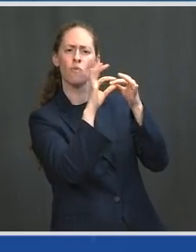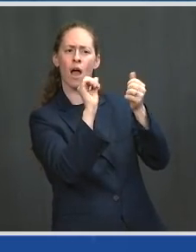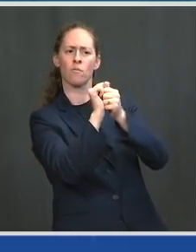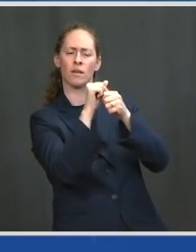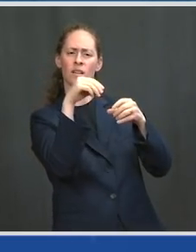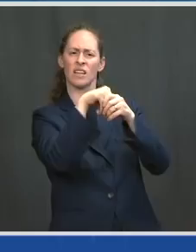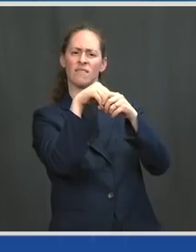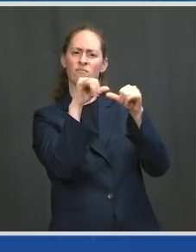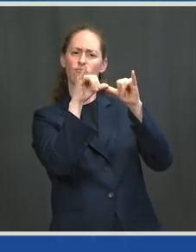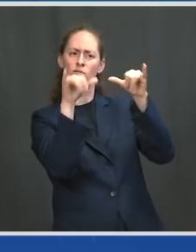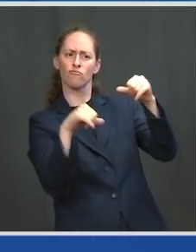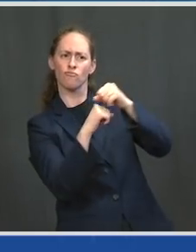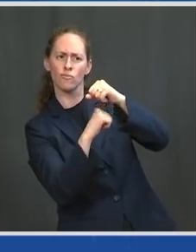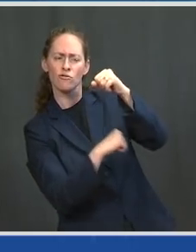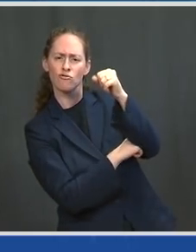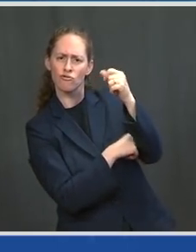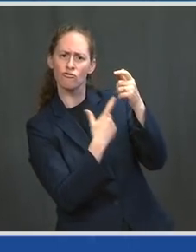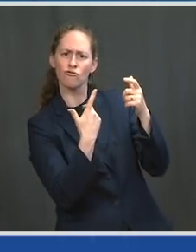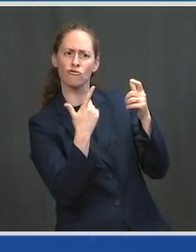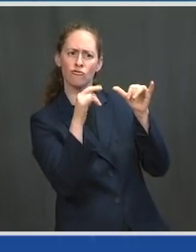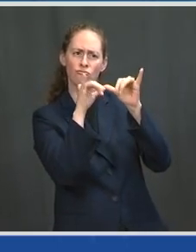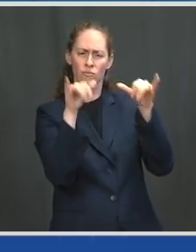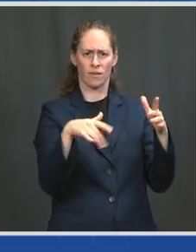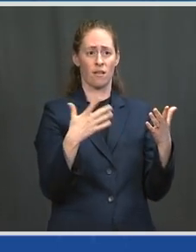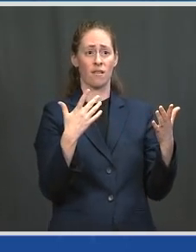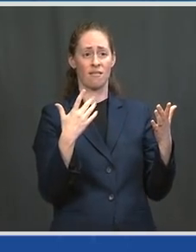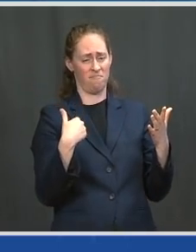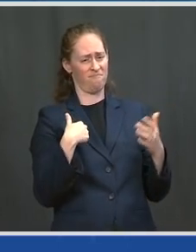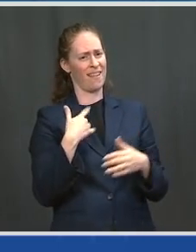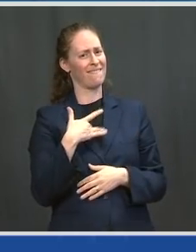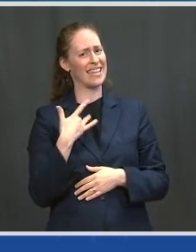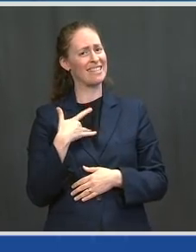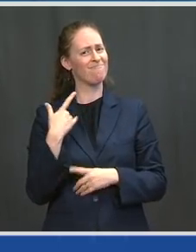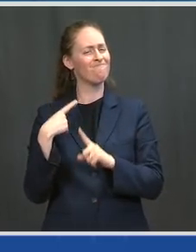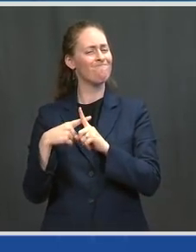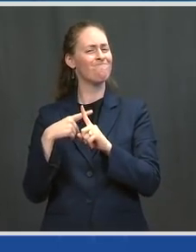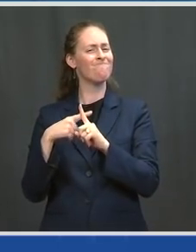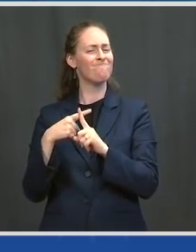that there is room to have a compromise